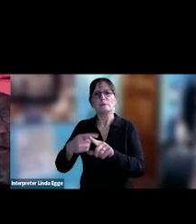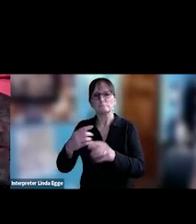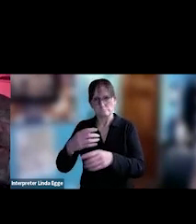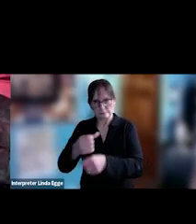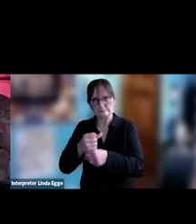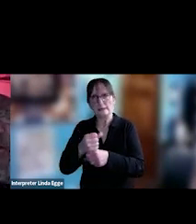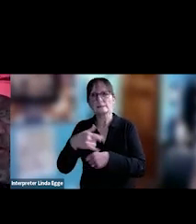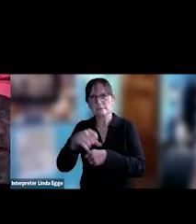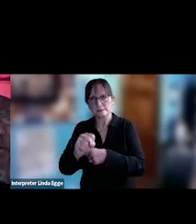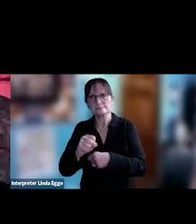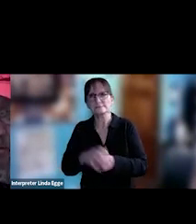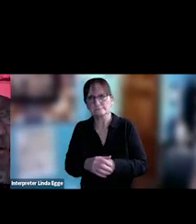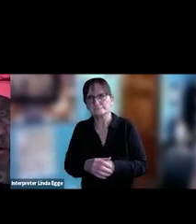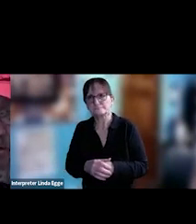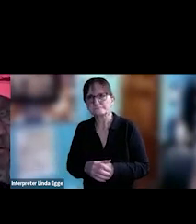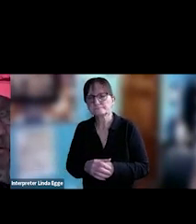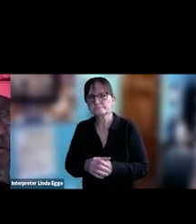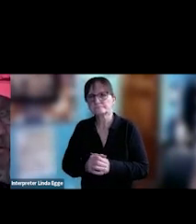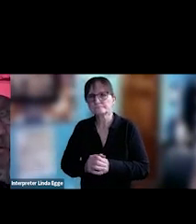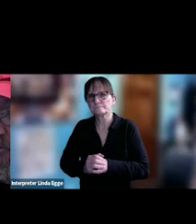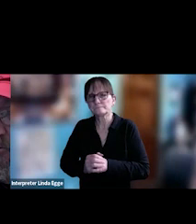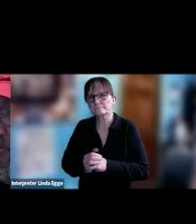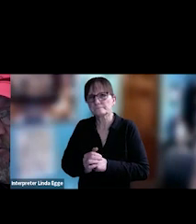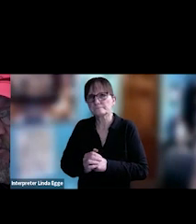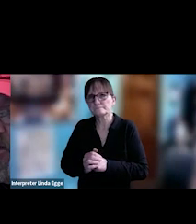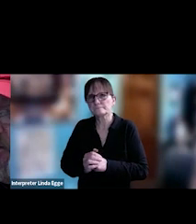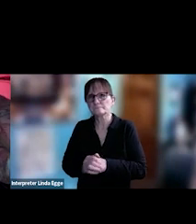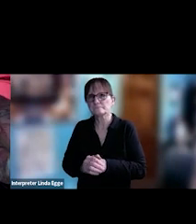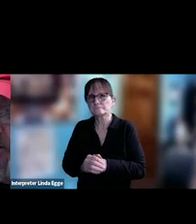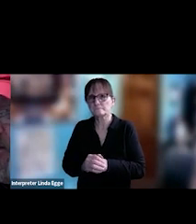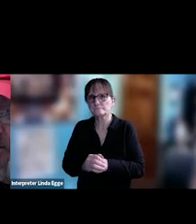my check, the retirement check,